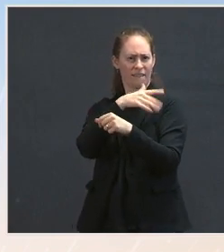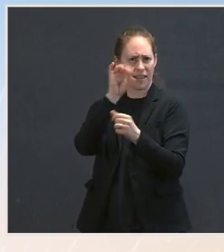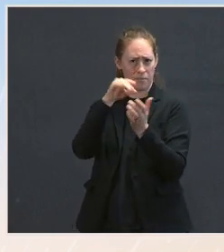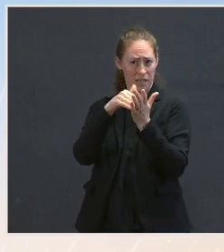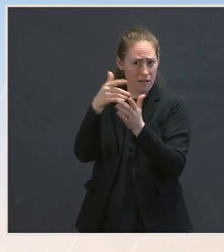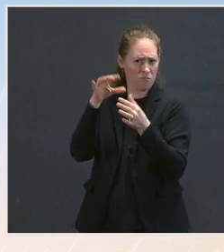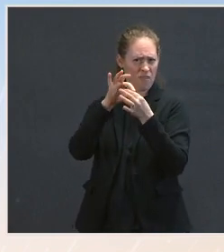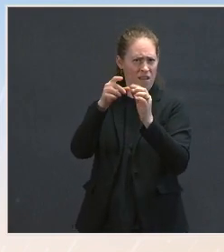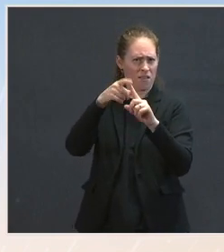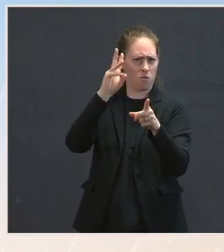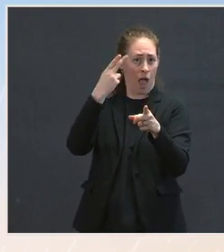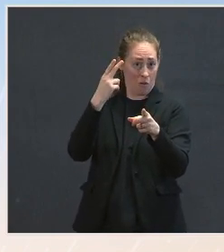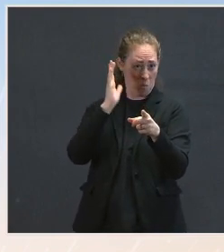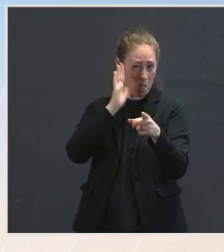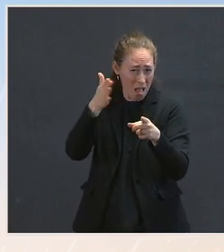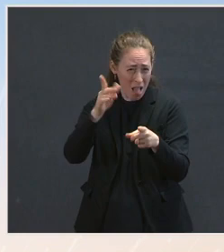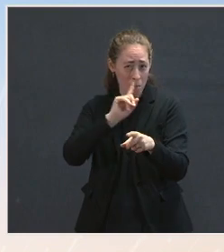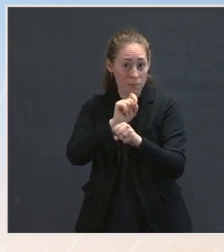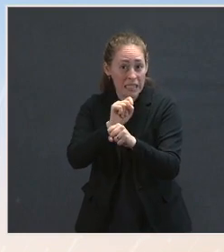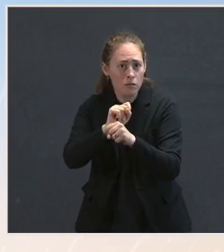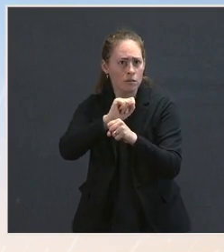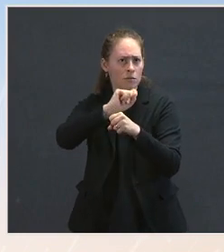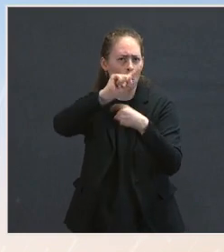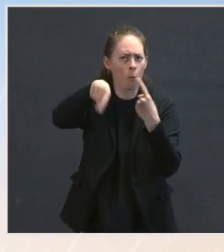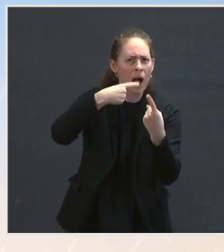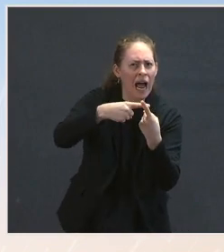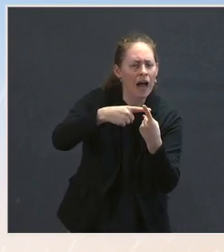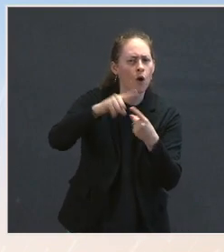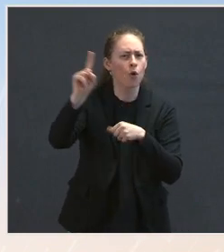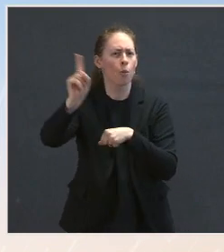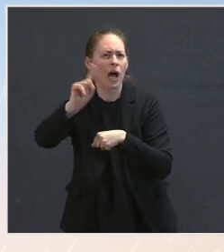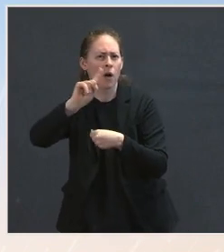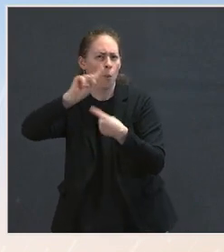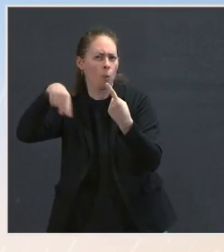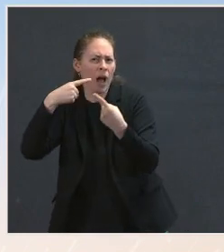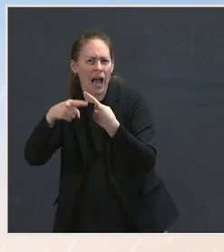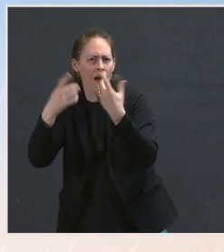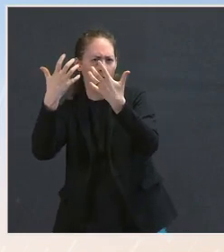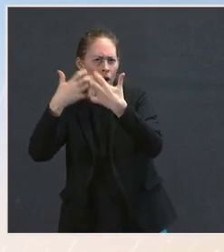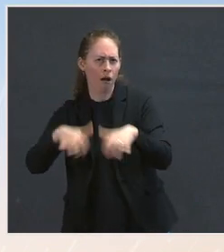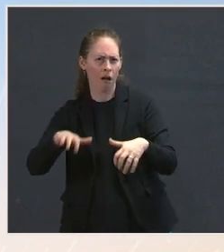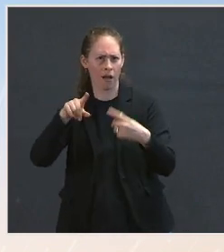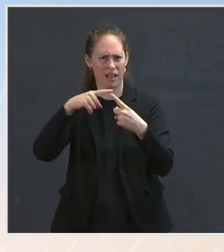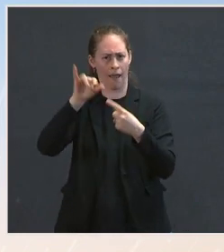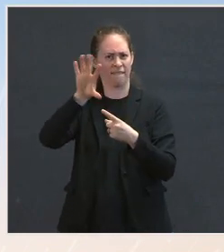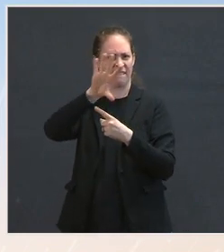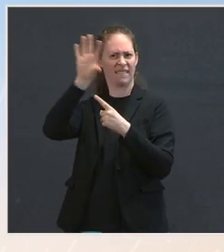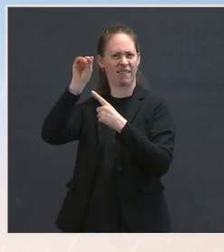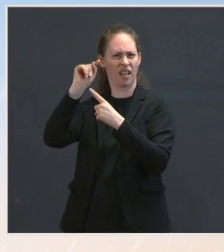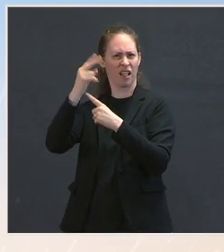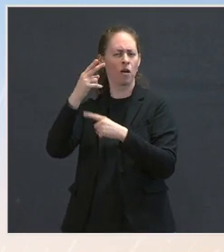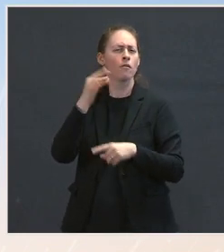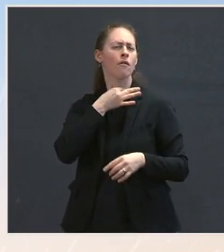and when that shot was administered, what state, even some characteristics about who may have received it? Ms. Psaki: Yeah, it's a -- it's a great question.